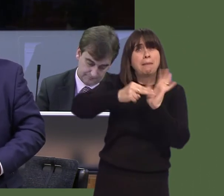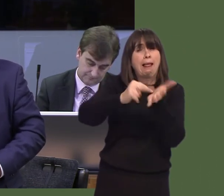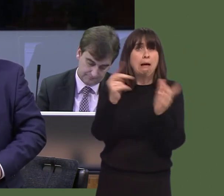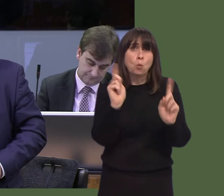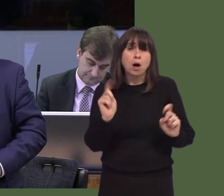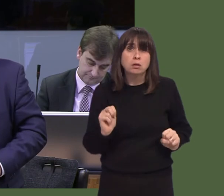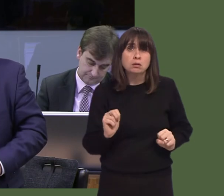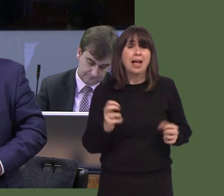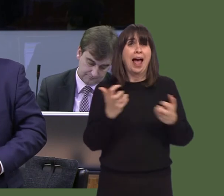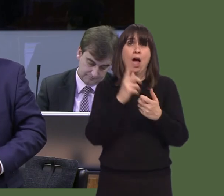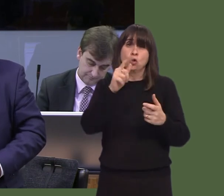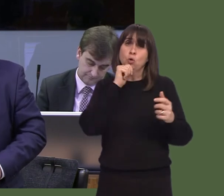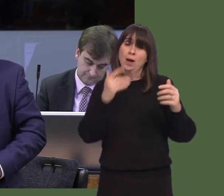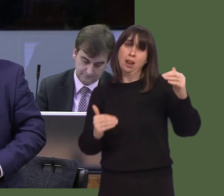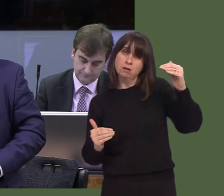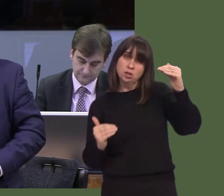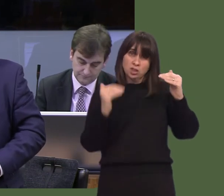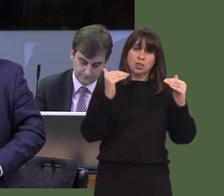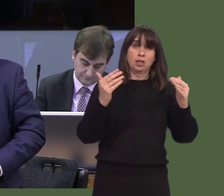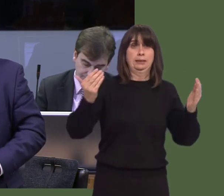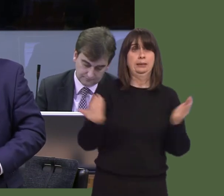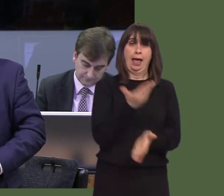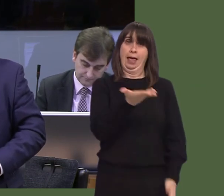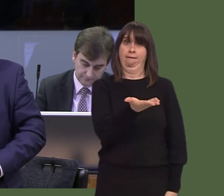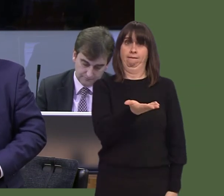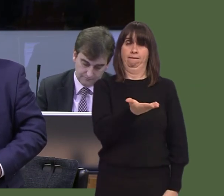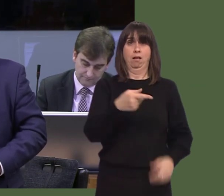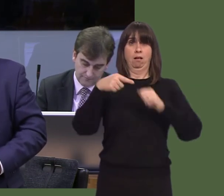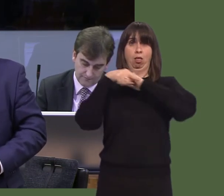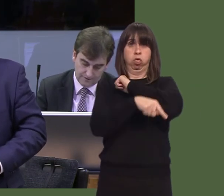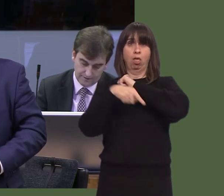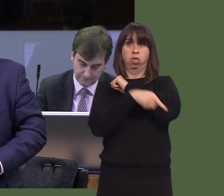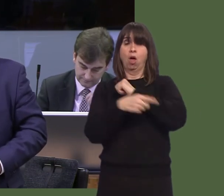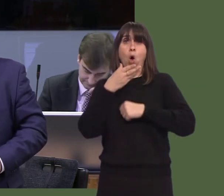Government land for the Port Talbot superprison.